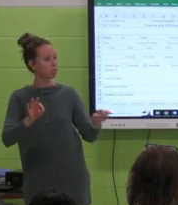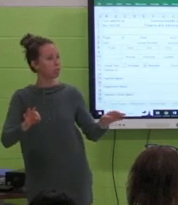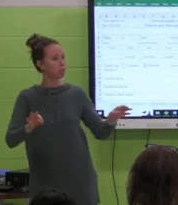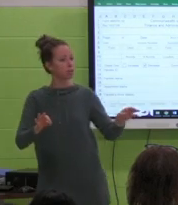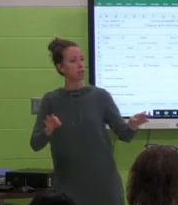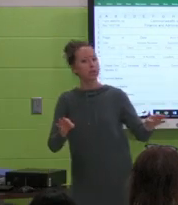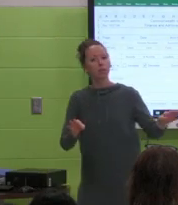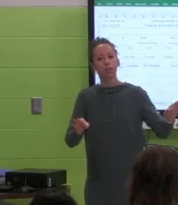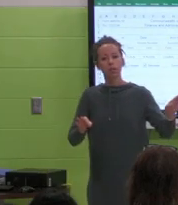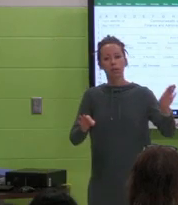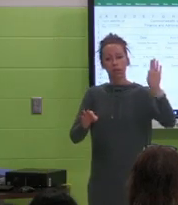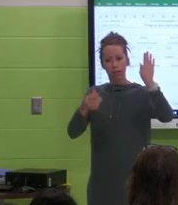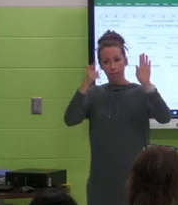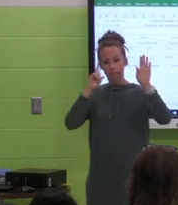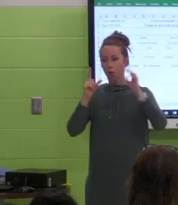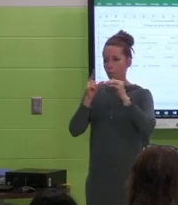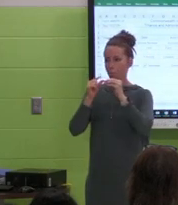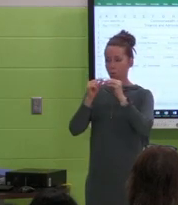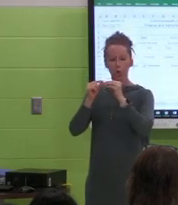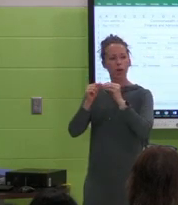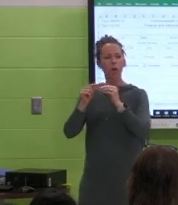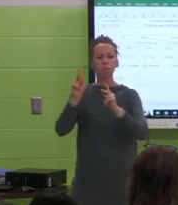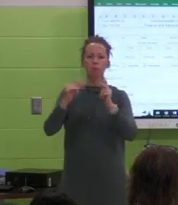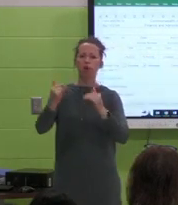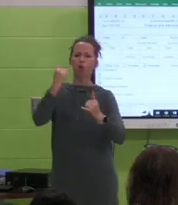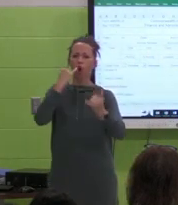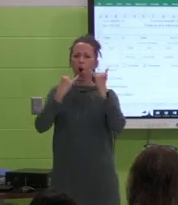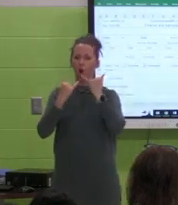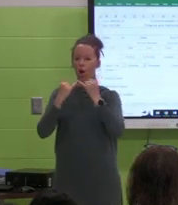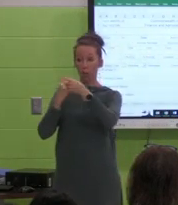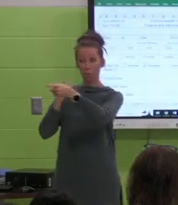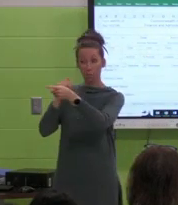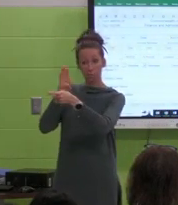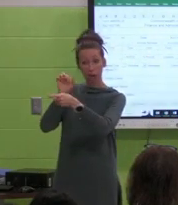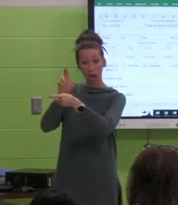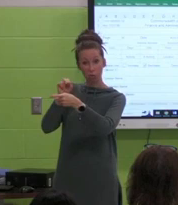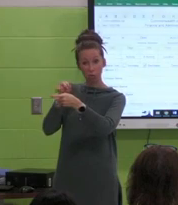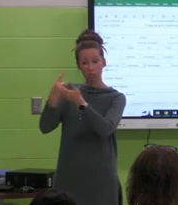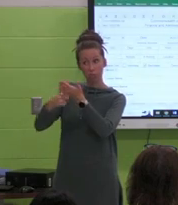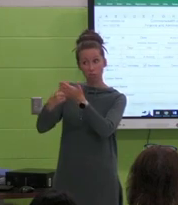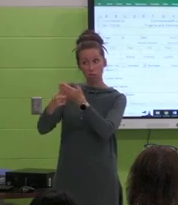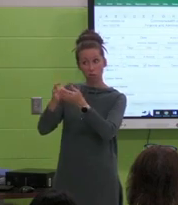also I've gotten calls about donations when Byron was speaking of that earlier people will ask me